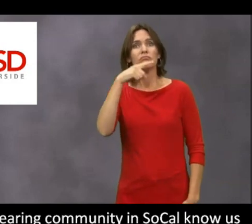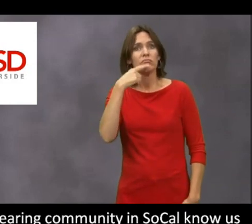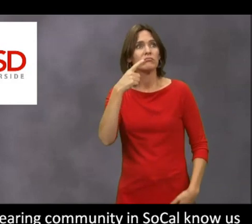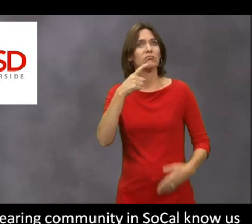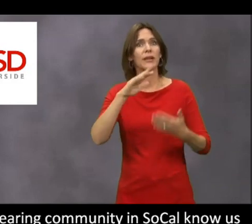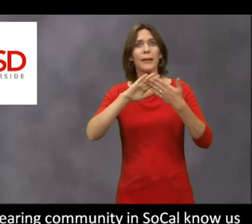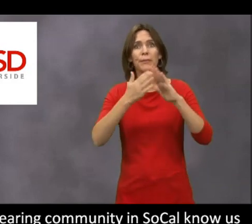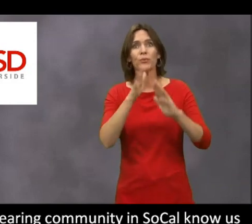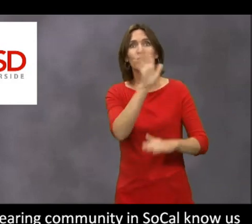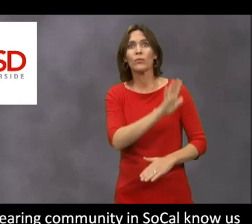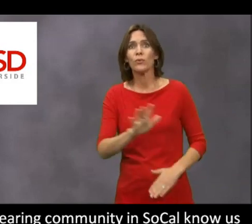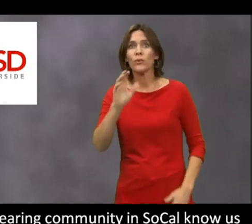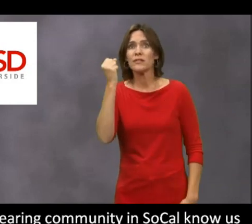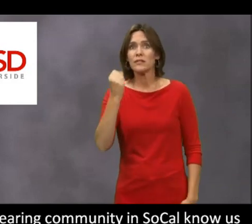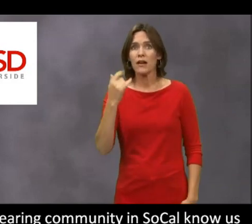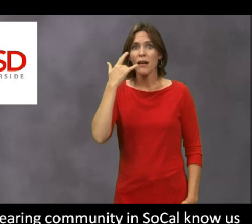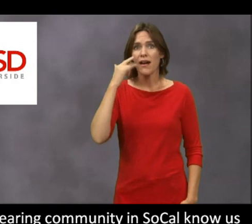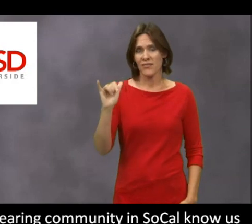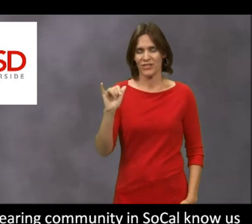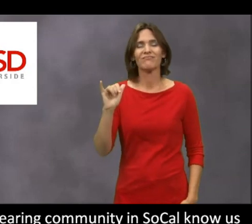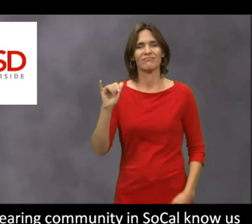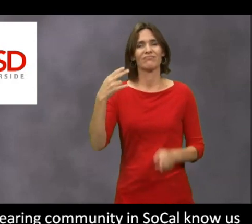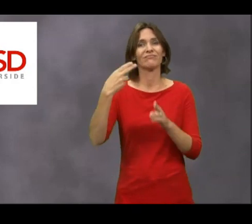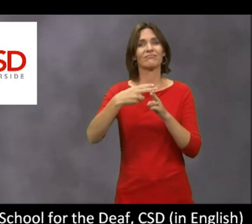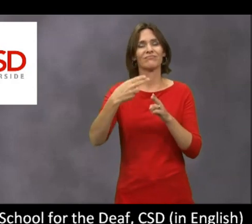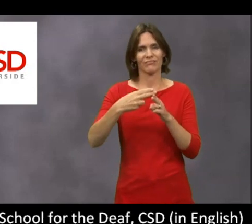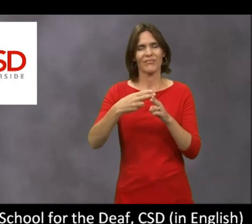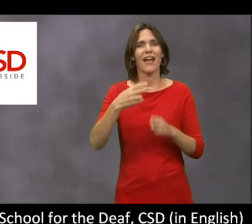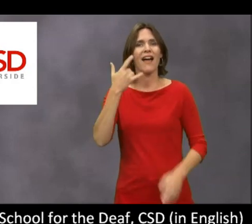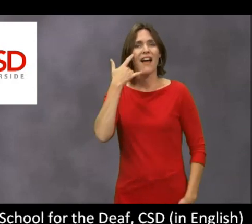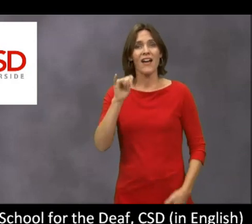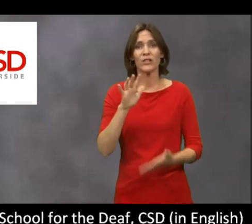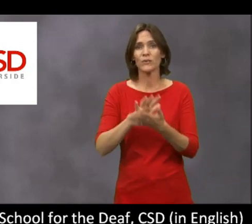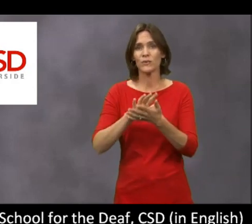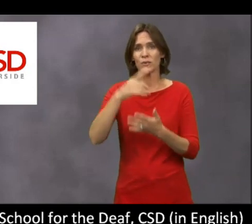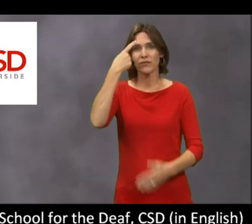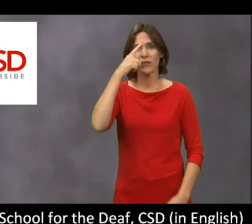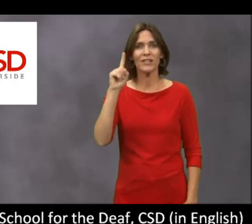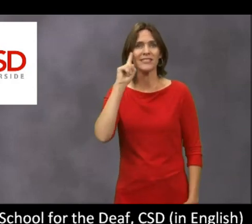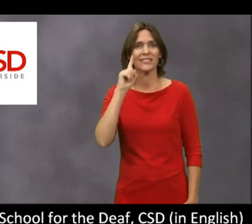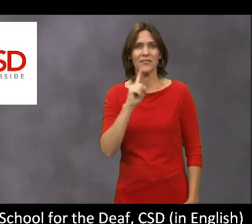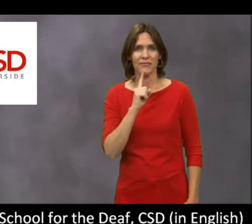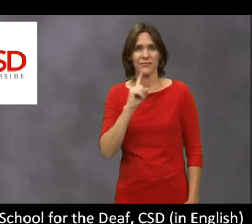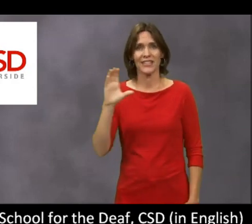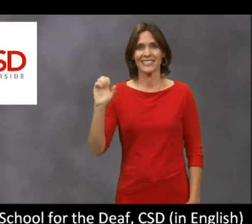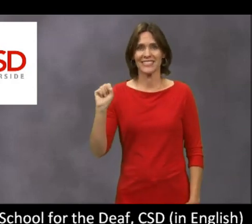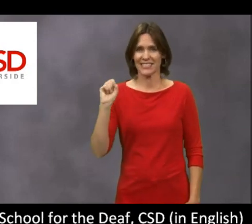and the hearing community in SoCal know us California School for the Deaf, CSD (in English)